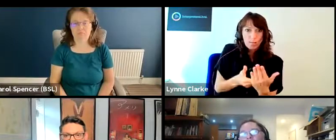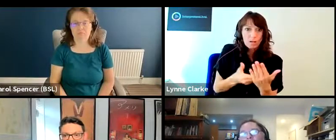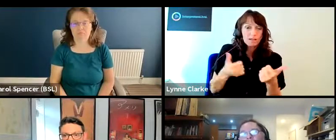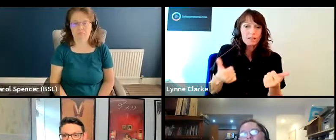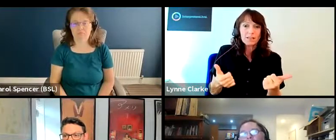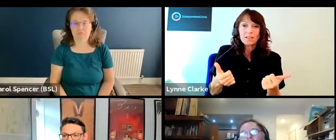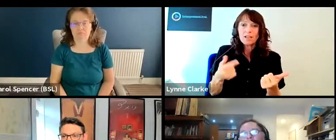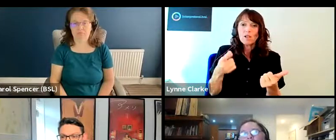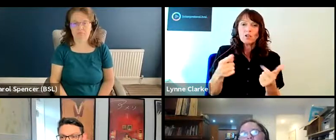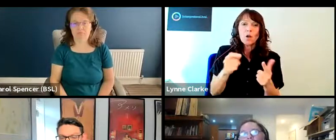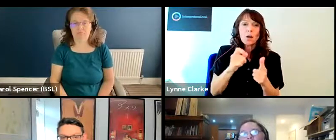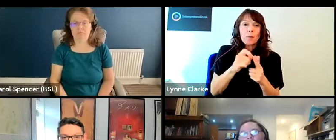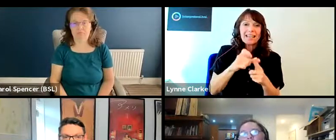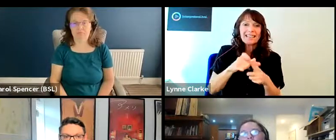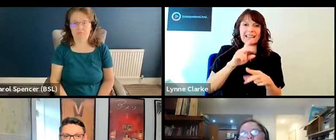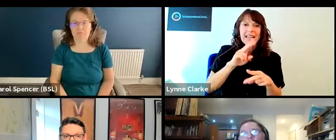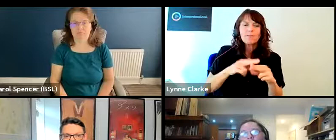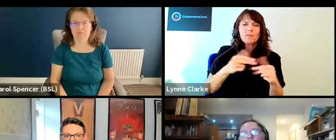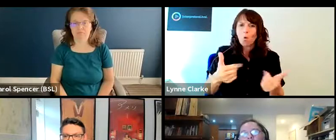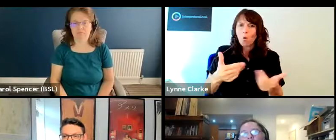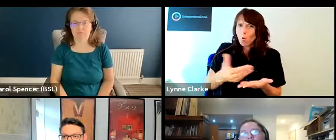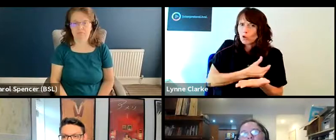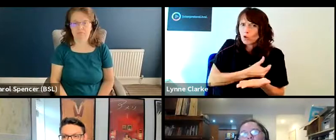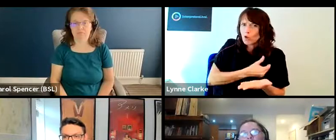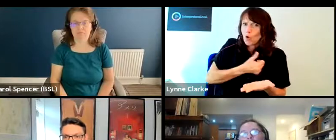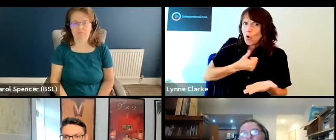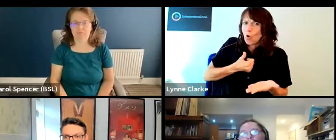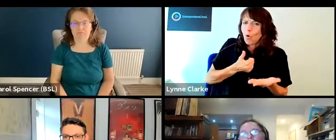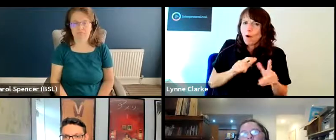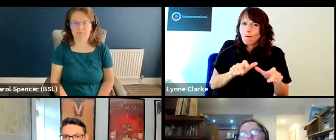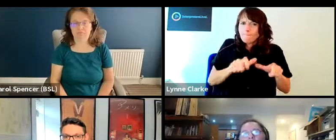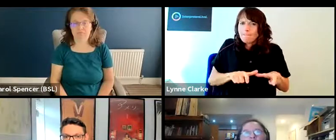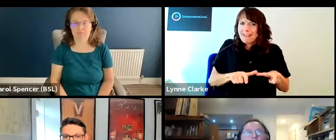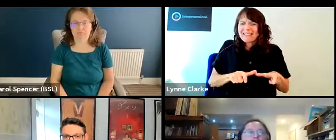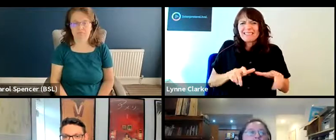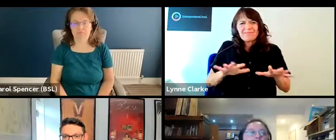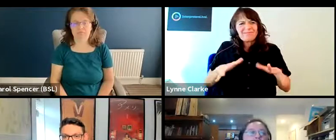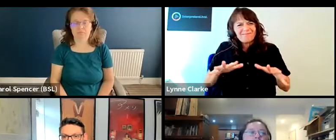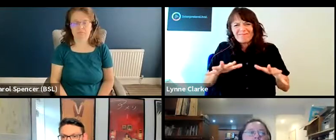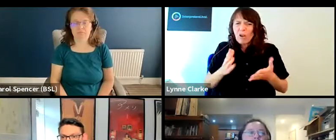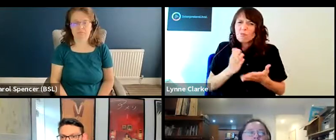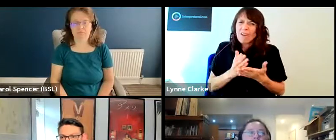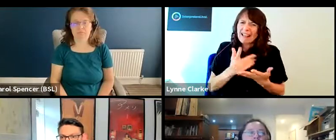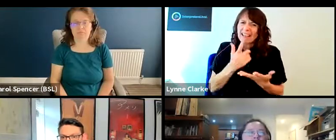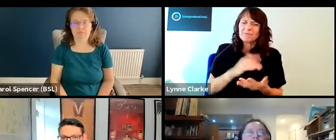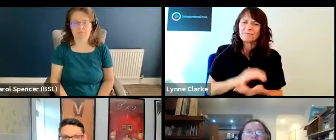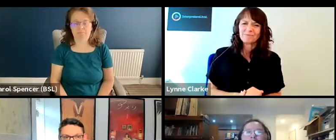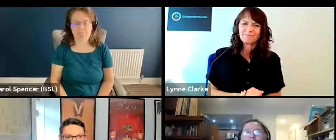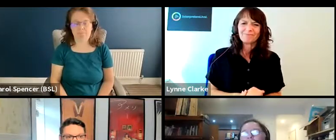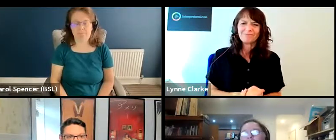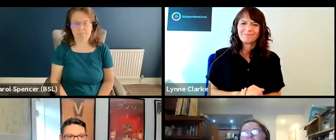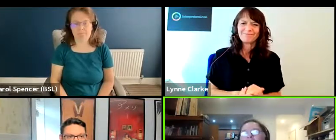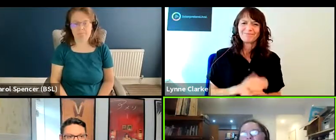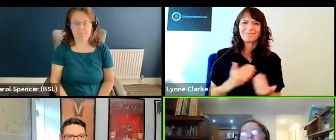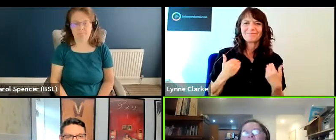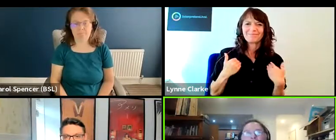around PDFs more secure or more frozen in time, not really, it's all relative.